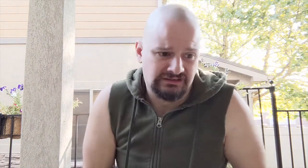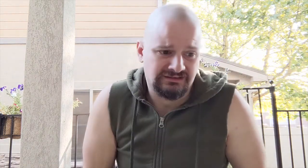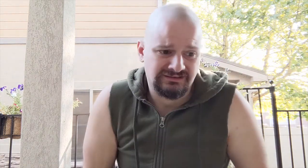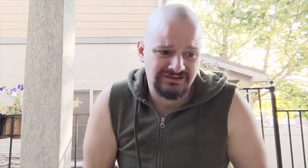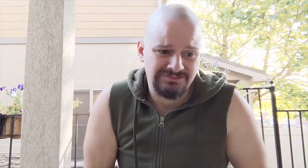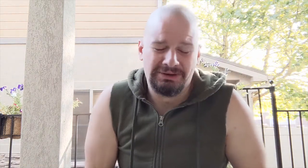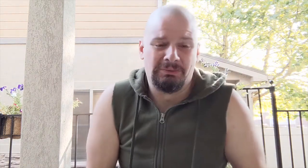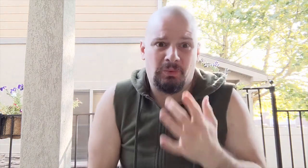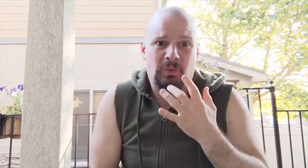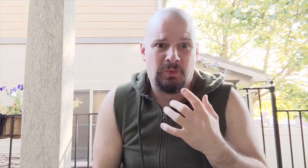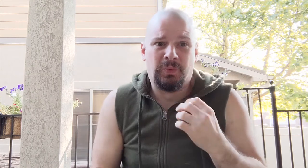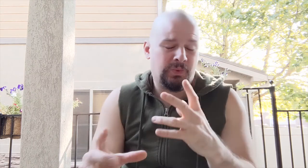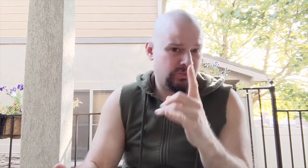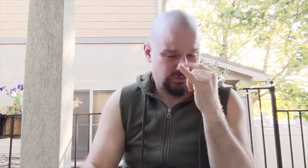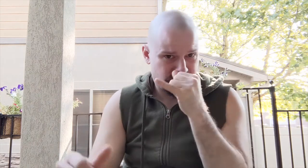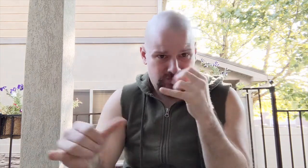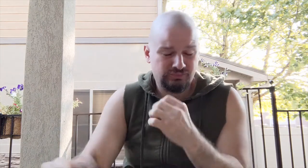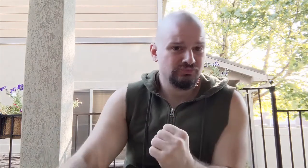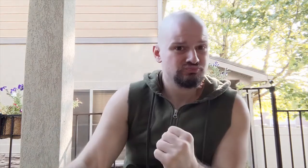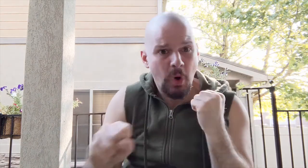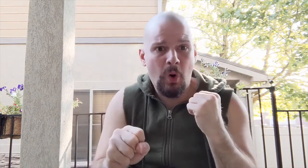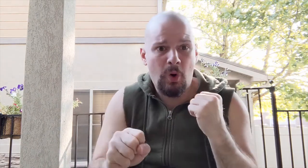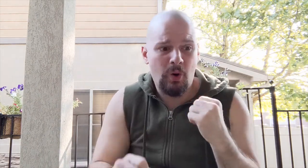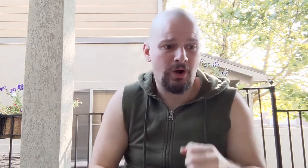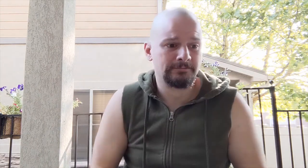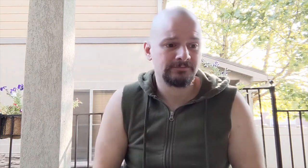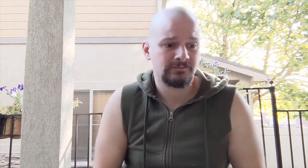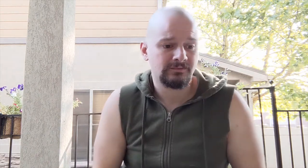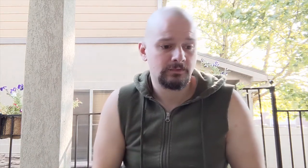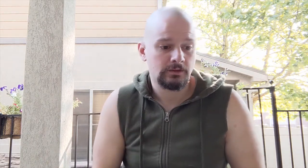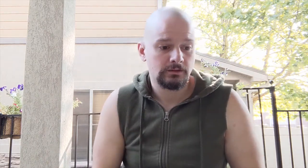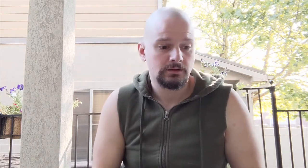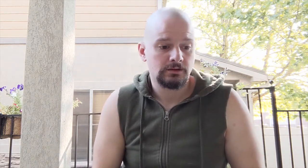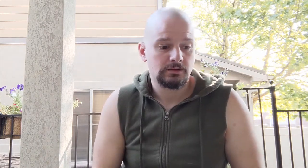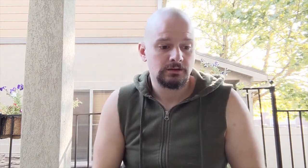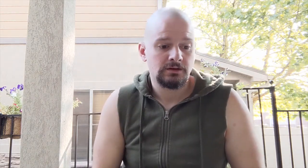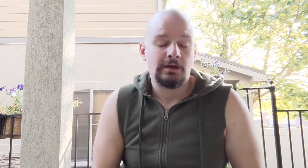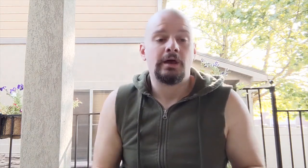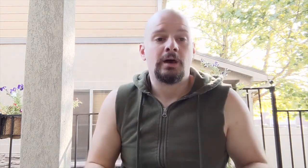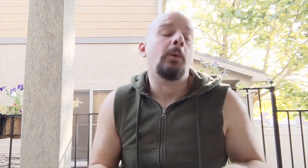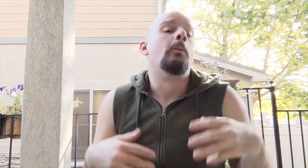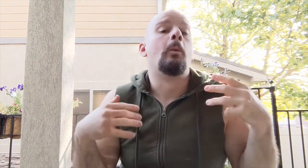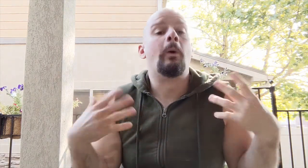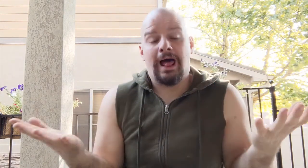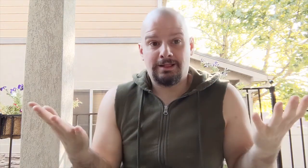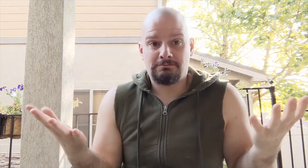The taste is incredibly strong. Well...